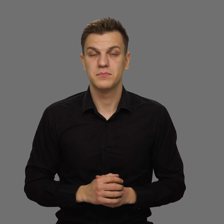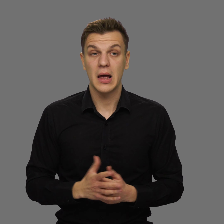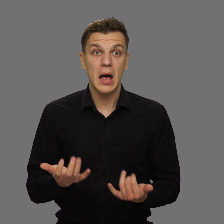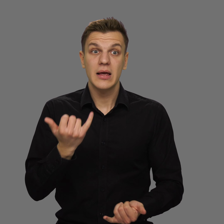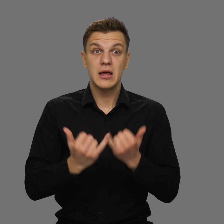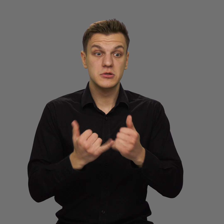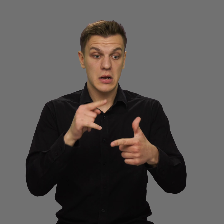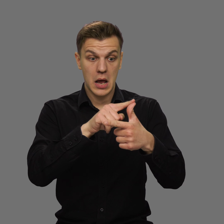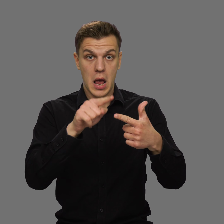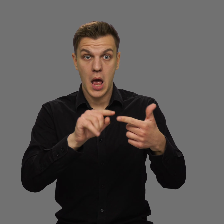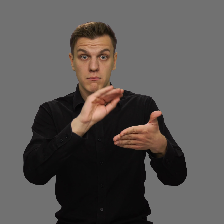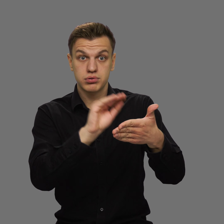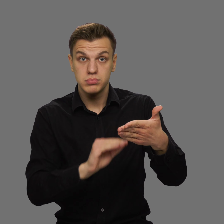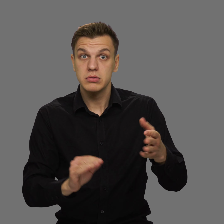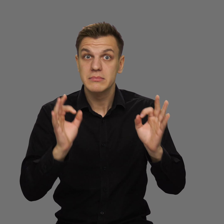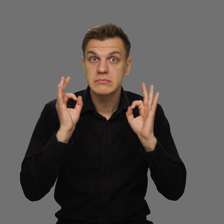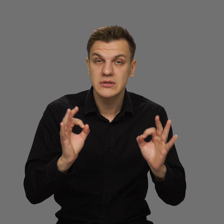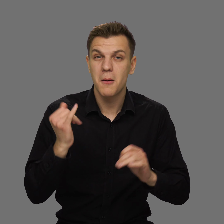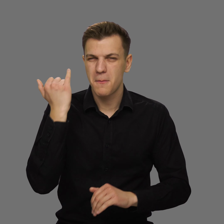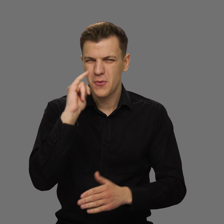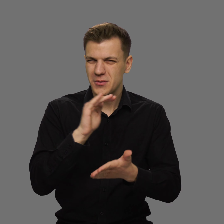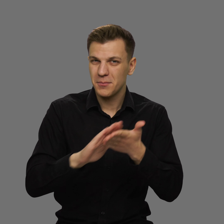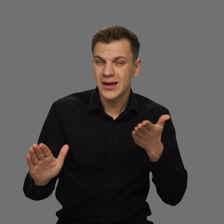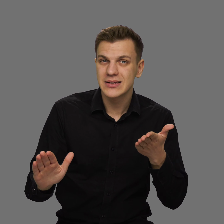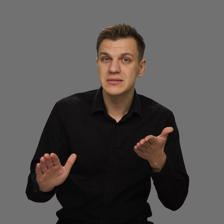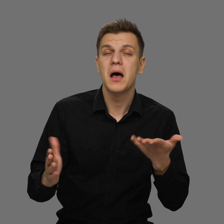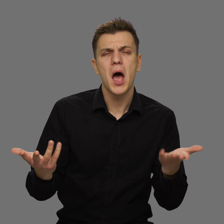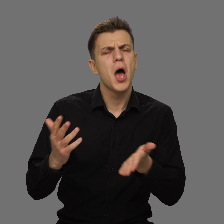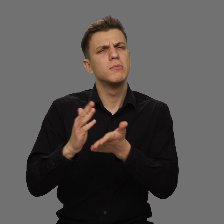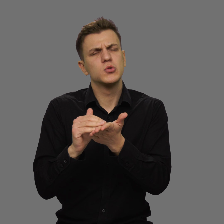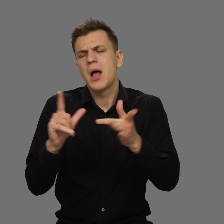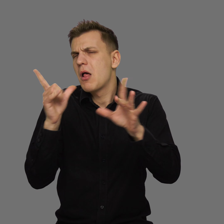With this data, we will be able to